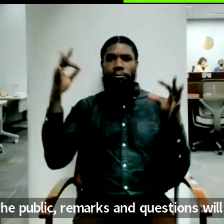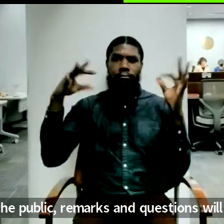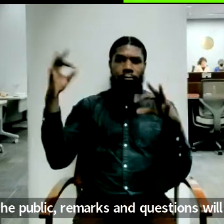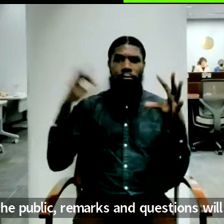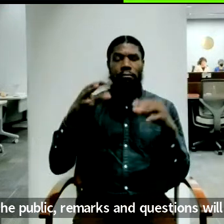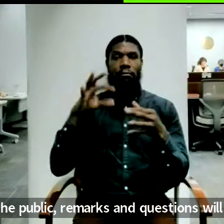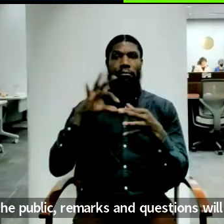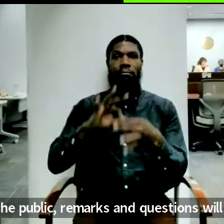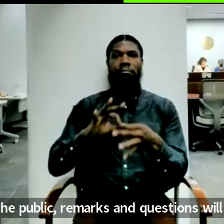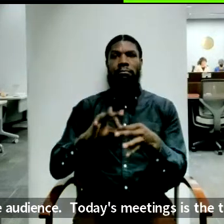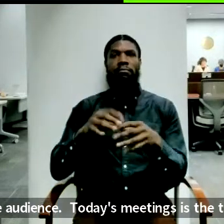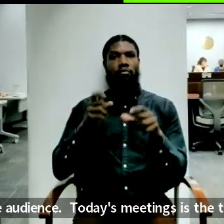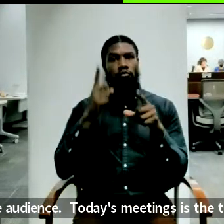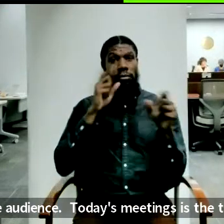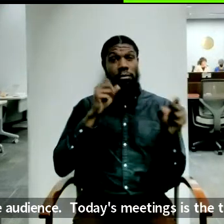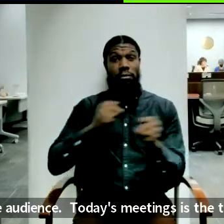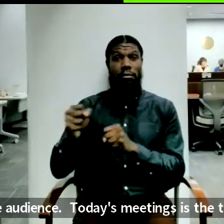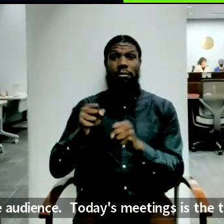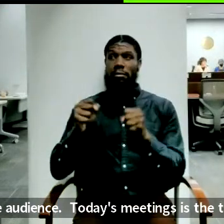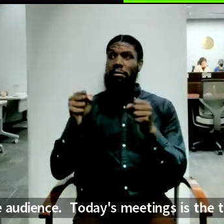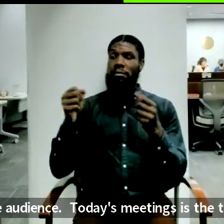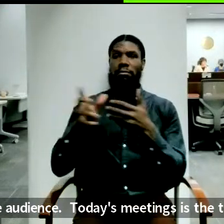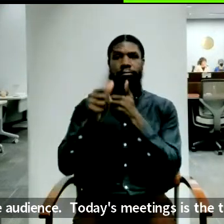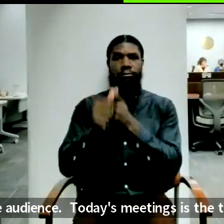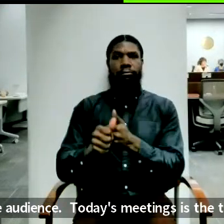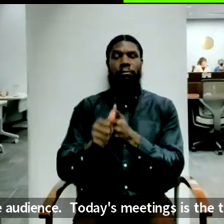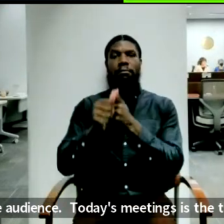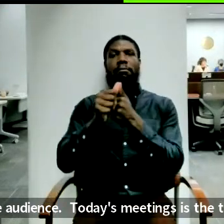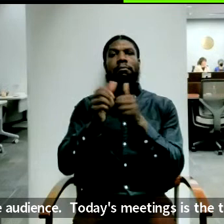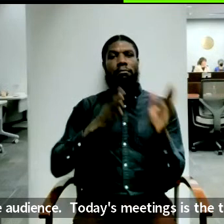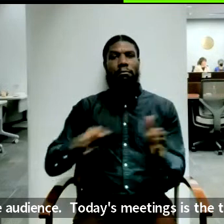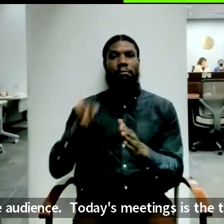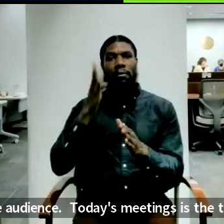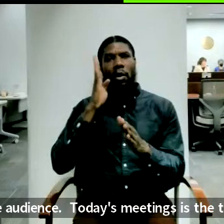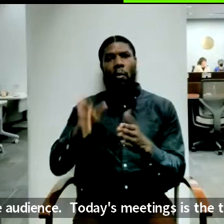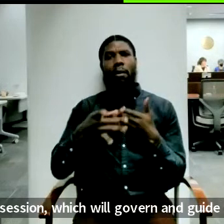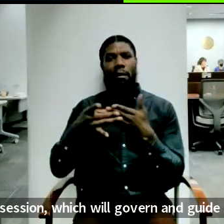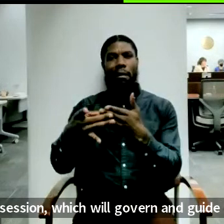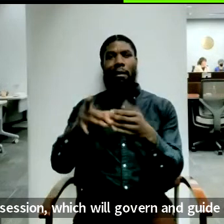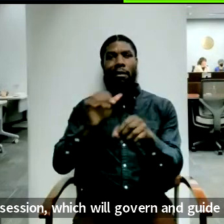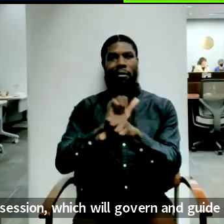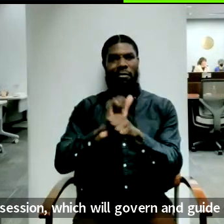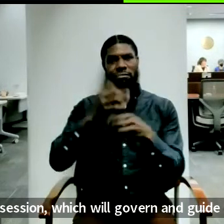which will govern and guide our work for the next coming years. The first session